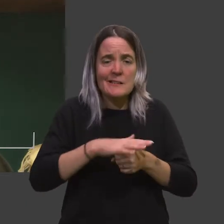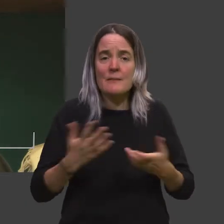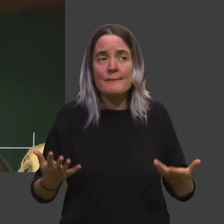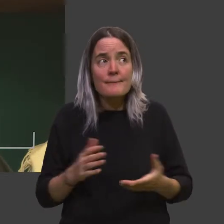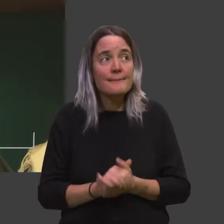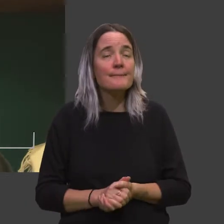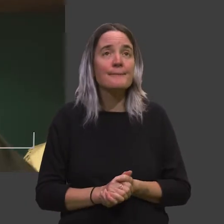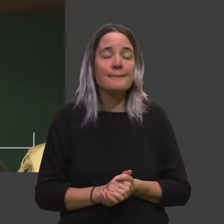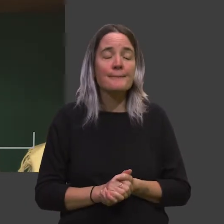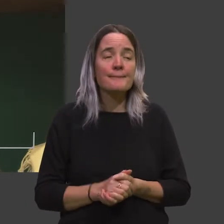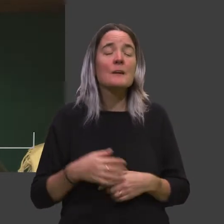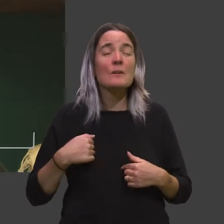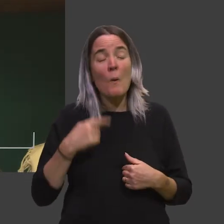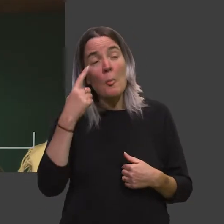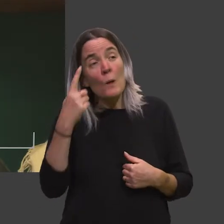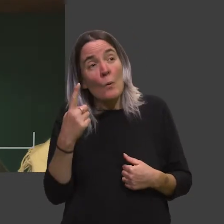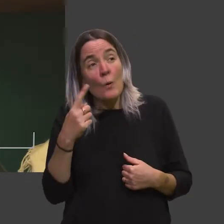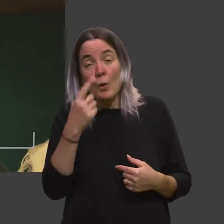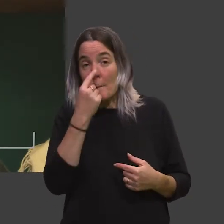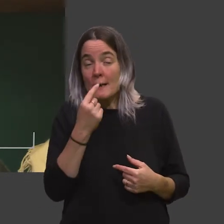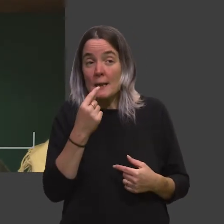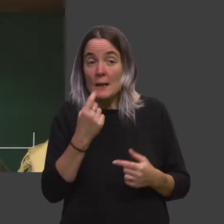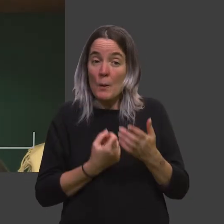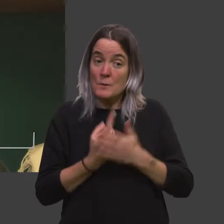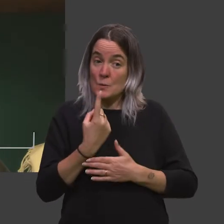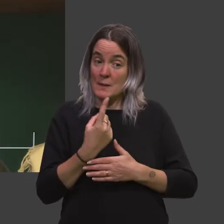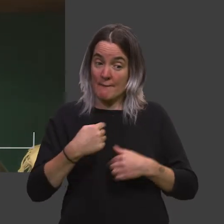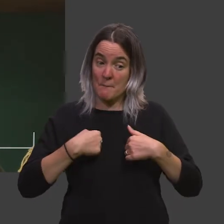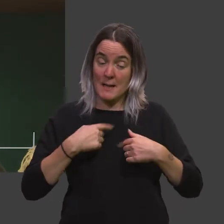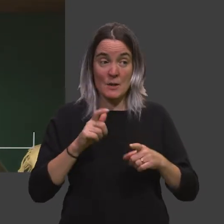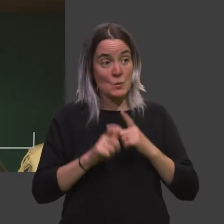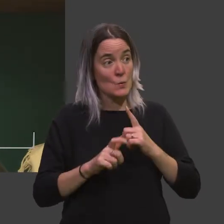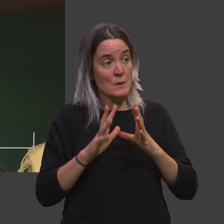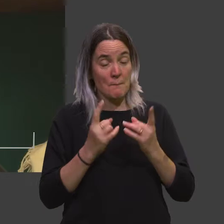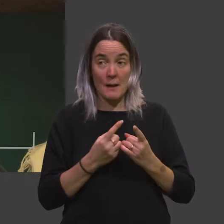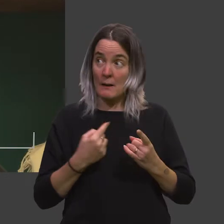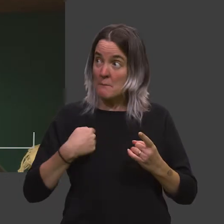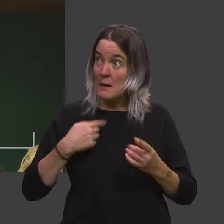And I think, maybe this is an opportunity for me to do something I really want to do.